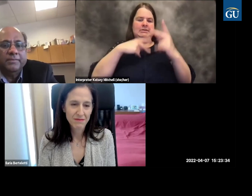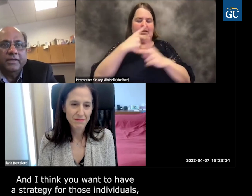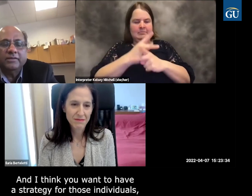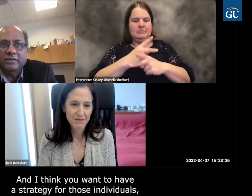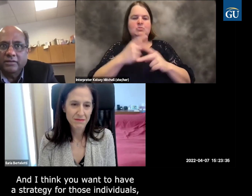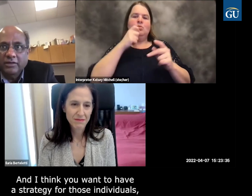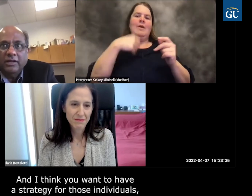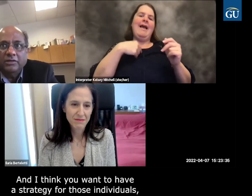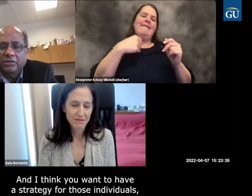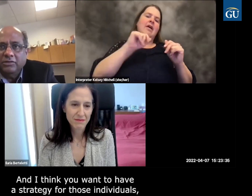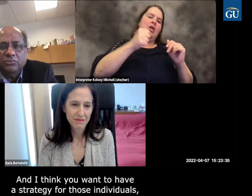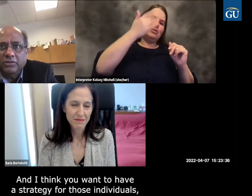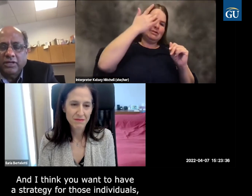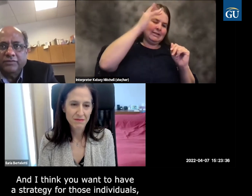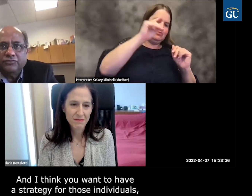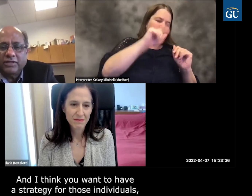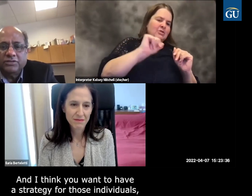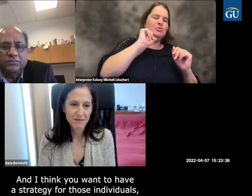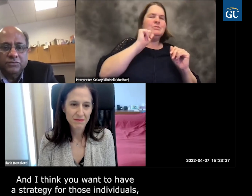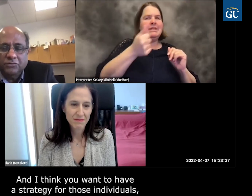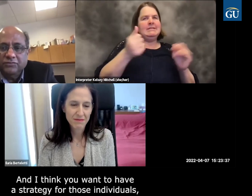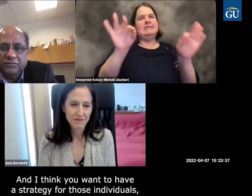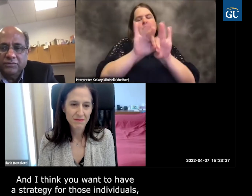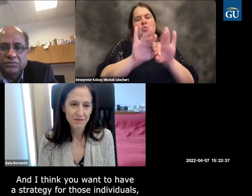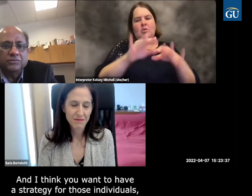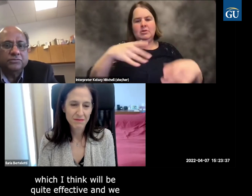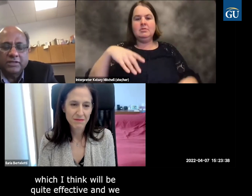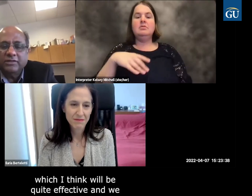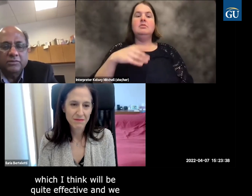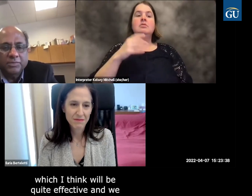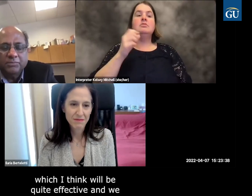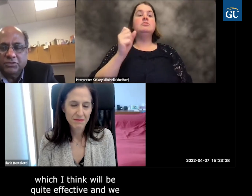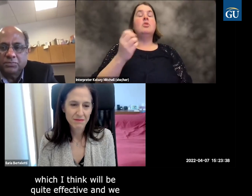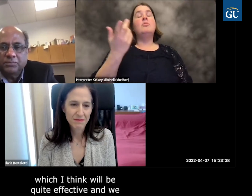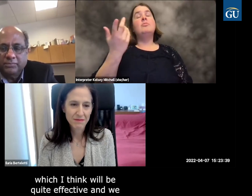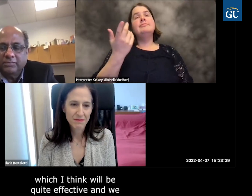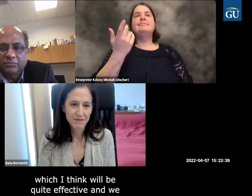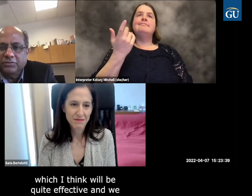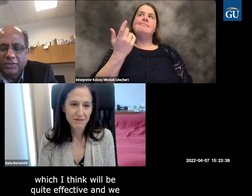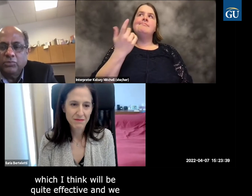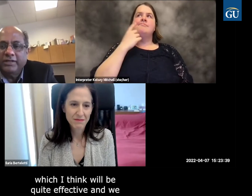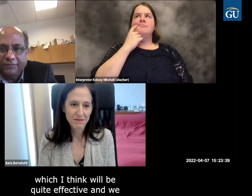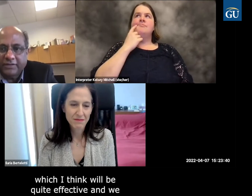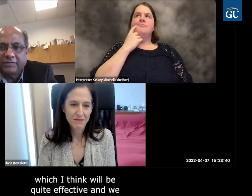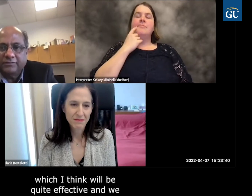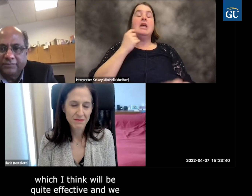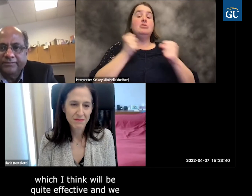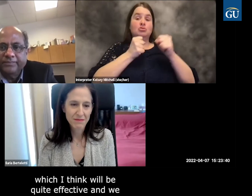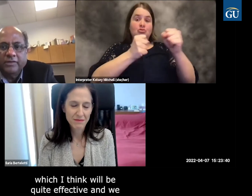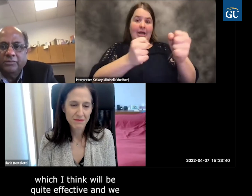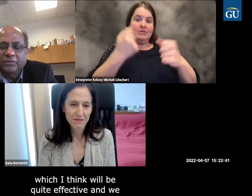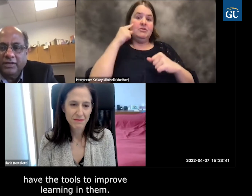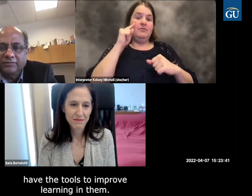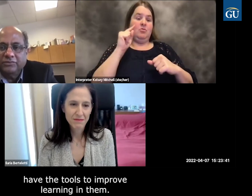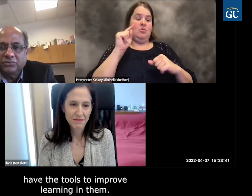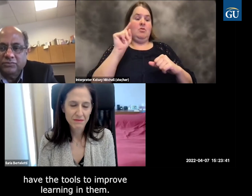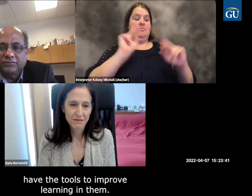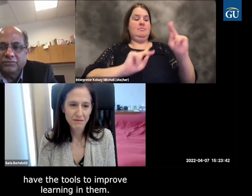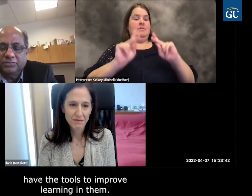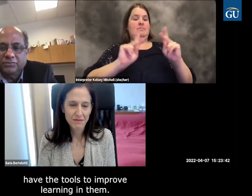and i think you want to have a strategy for those individuals which i think will be much will be quite effective